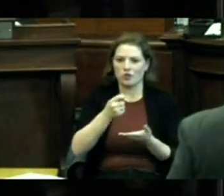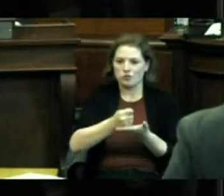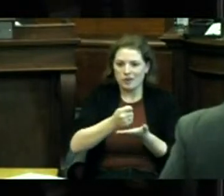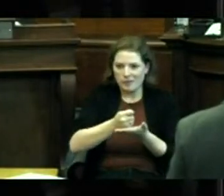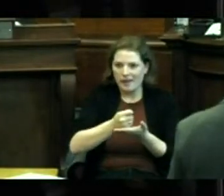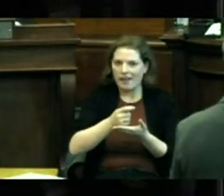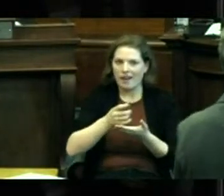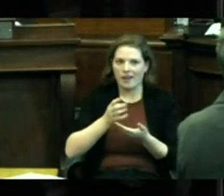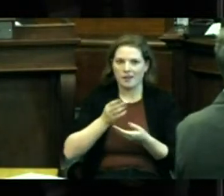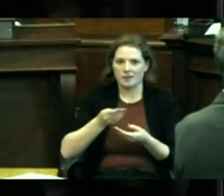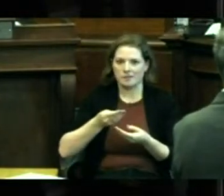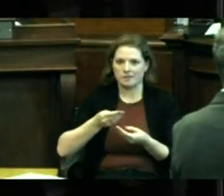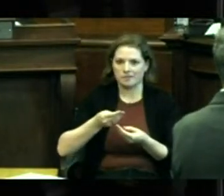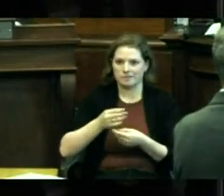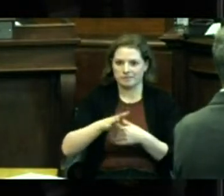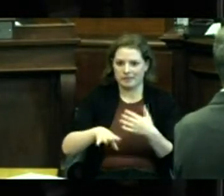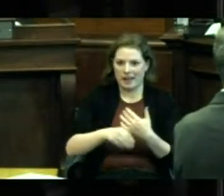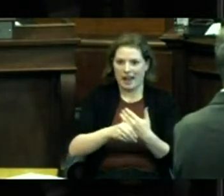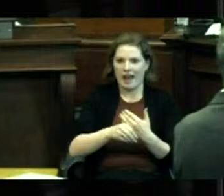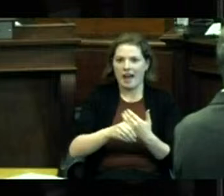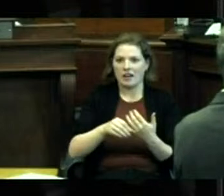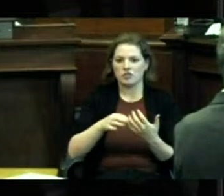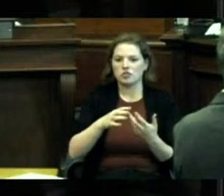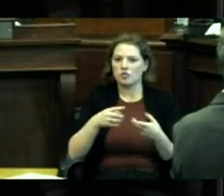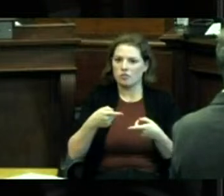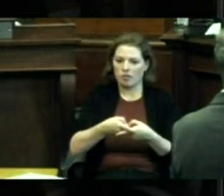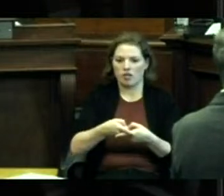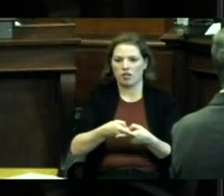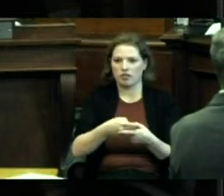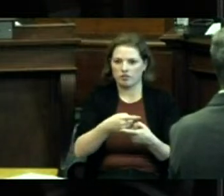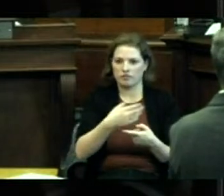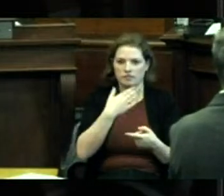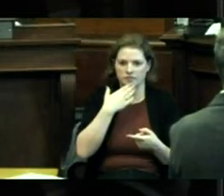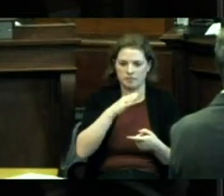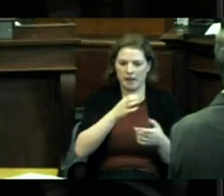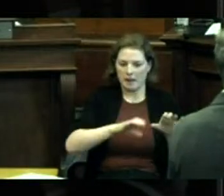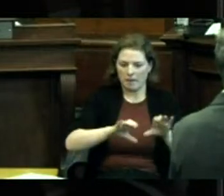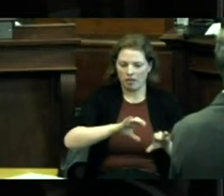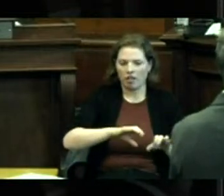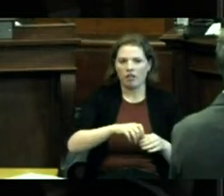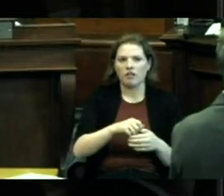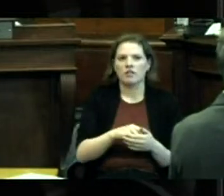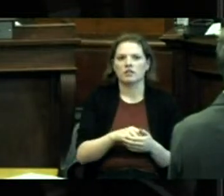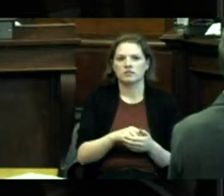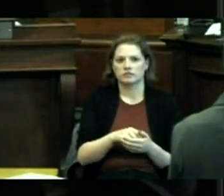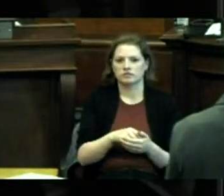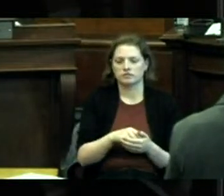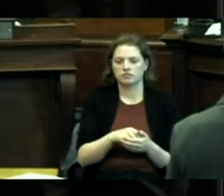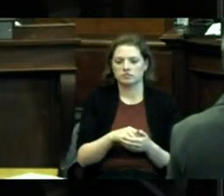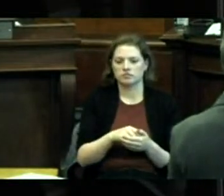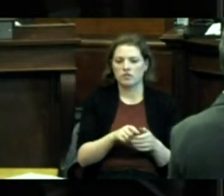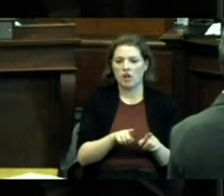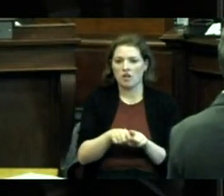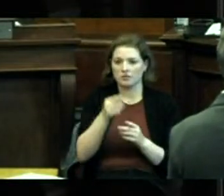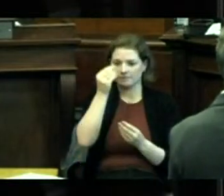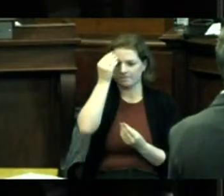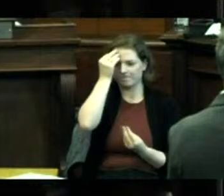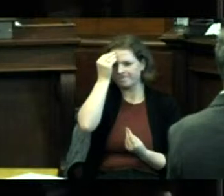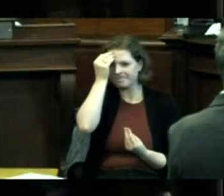storage, various types of treatment that would inactivate